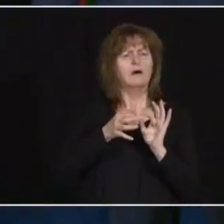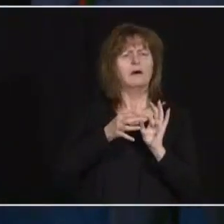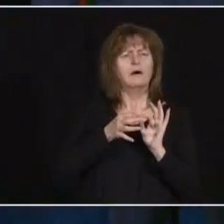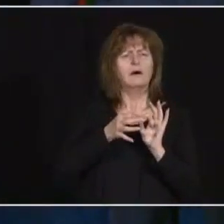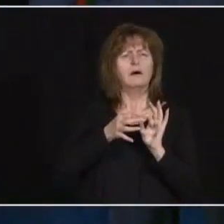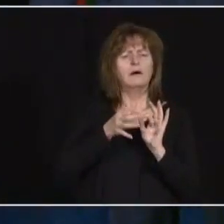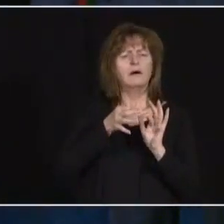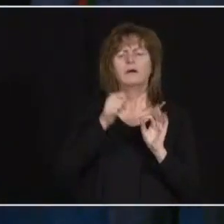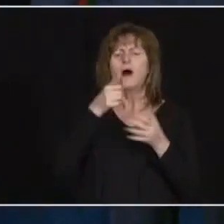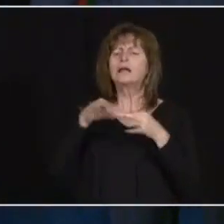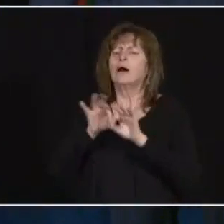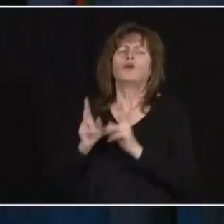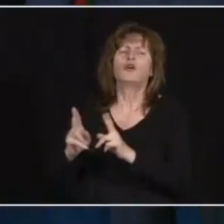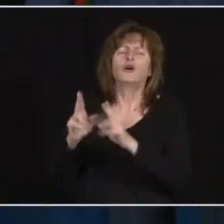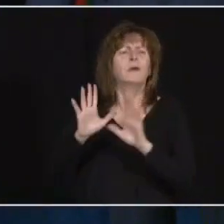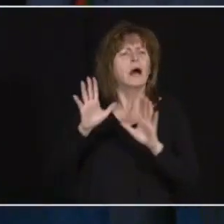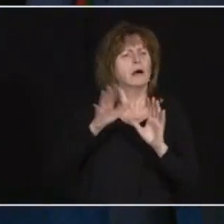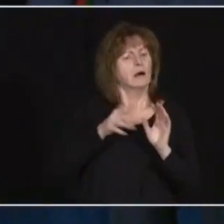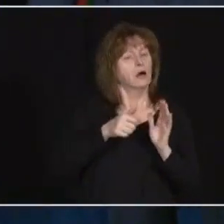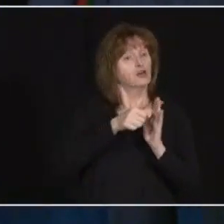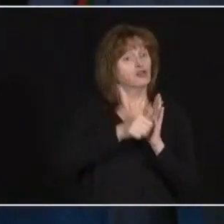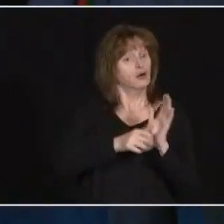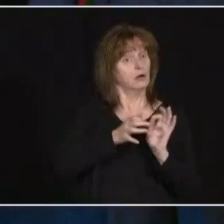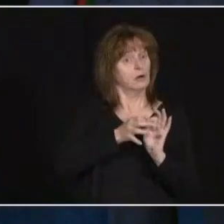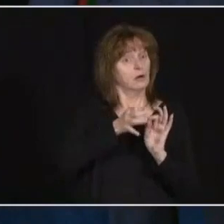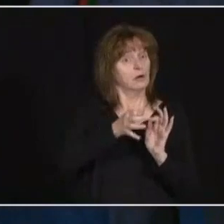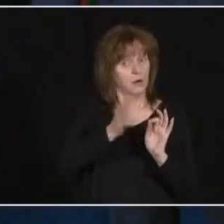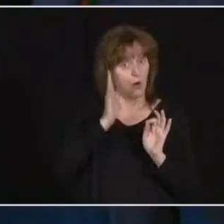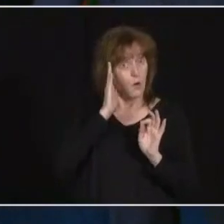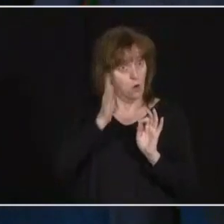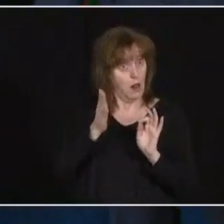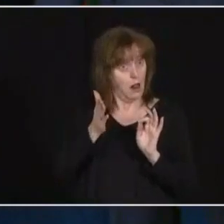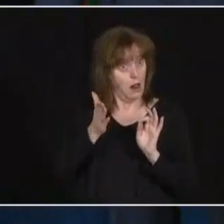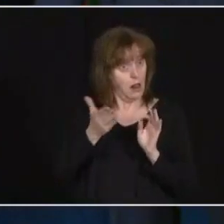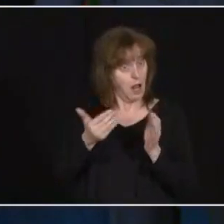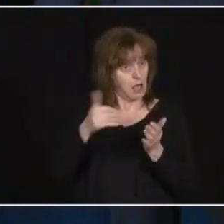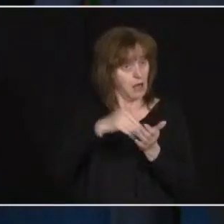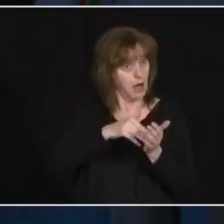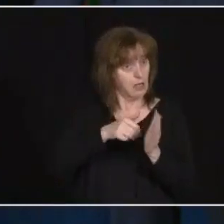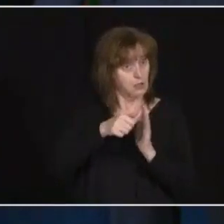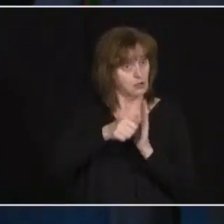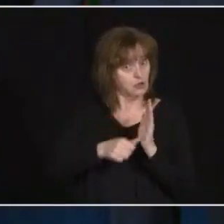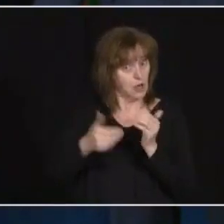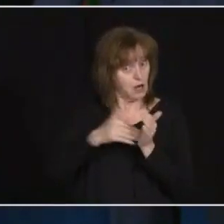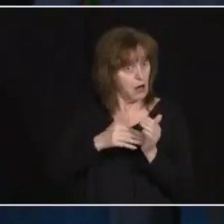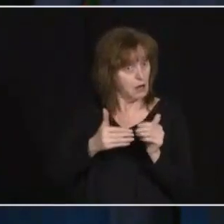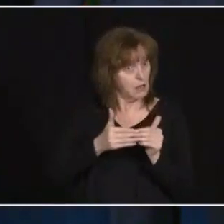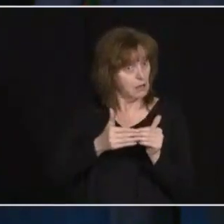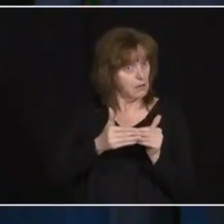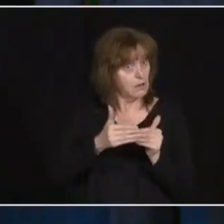Is there a framework in place to resume will have been surgeries and procedures procedures? And if that's